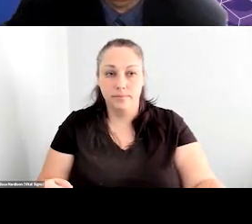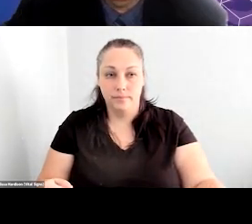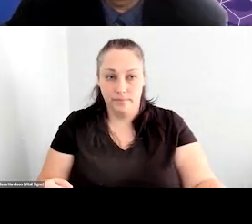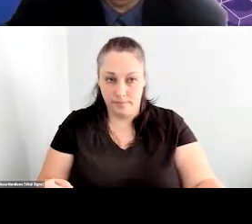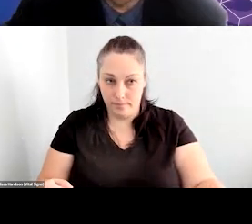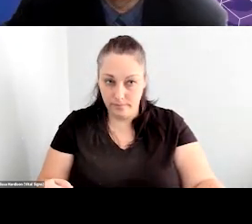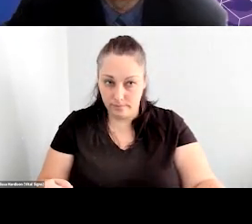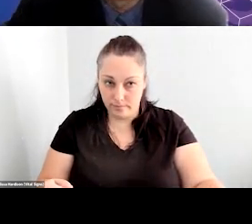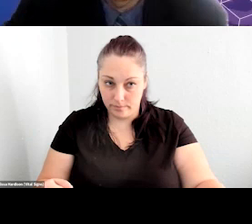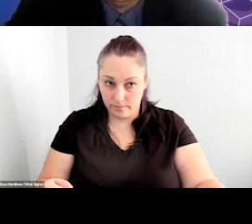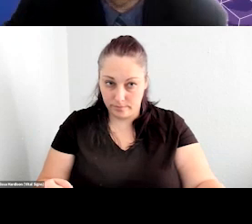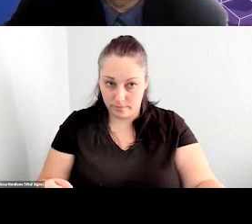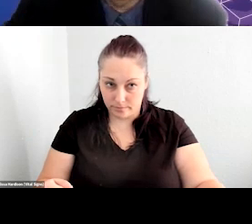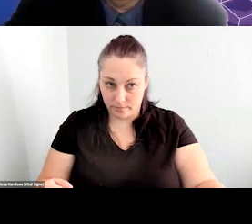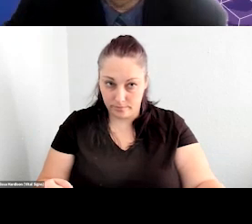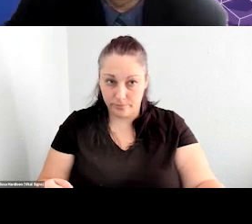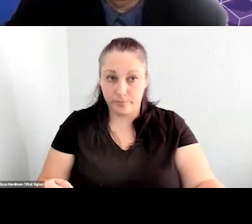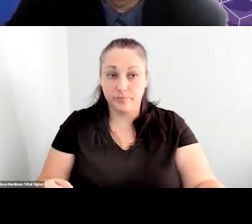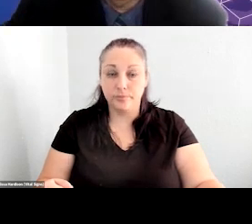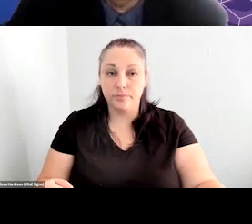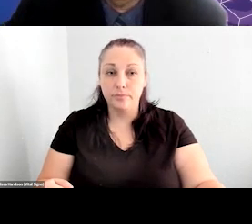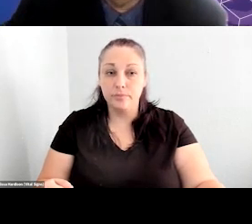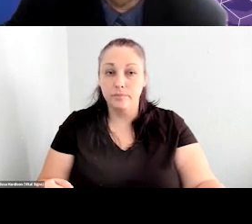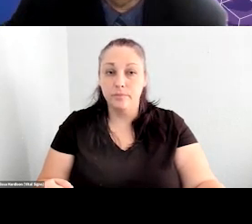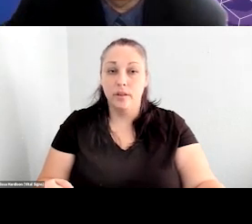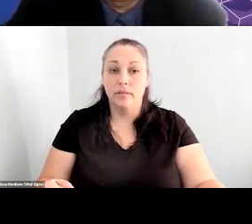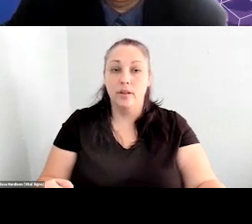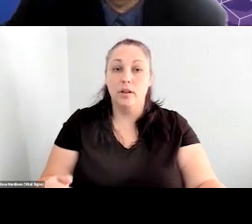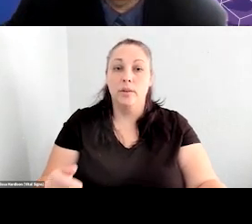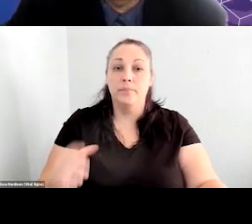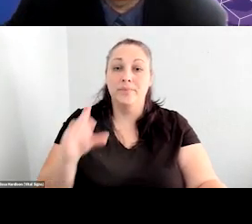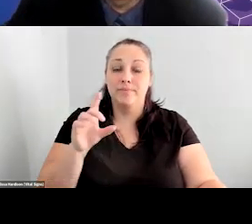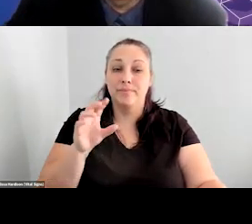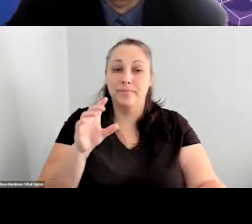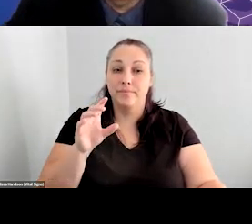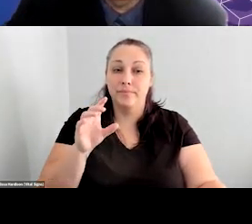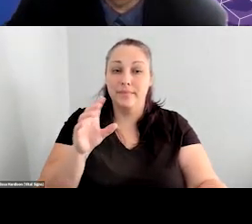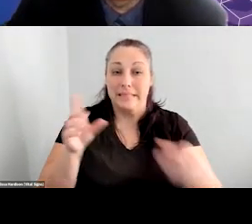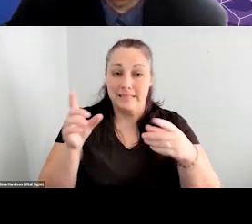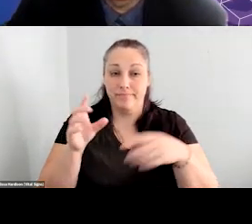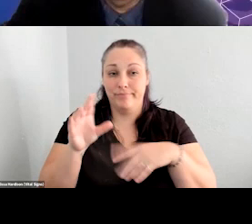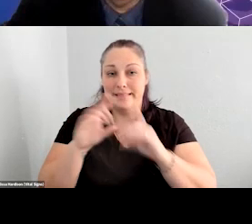or DRL, provides funding for foundational research to advance understanding of STEM learning and teaching.